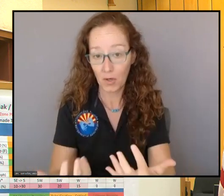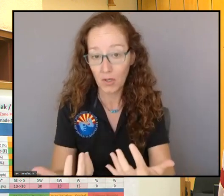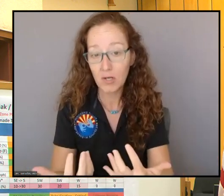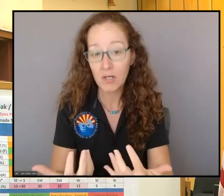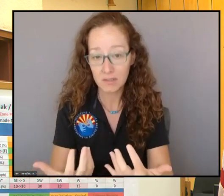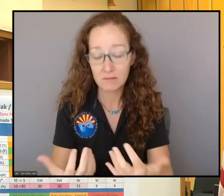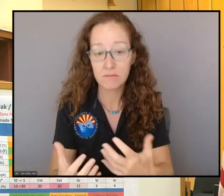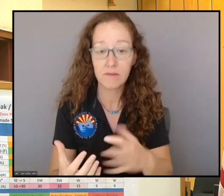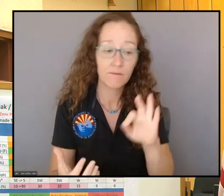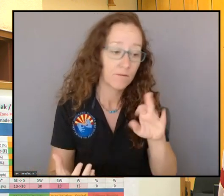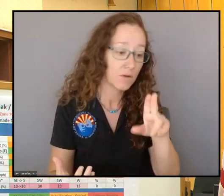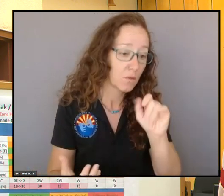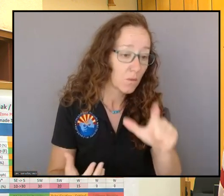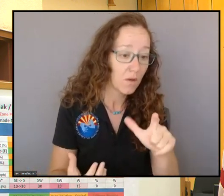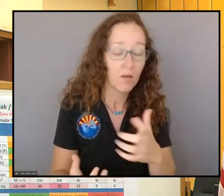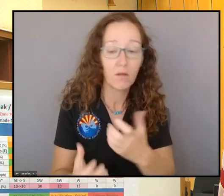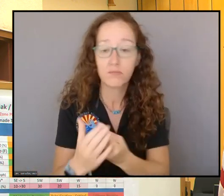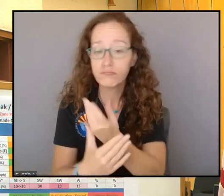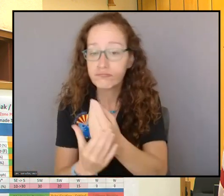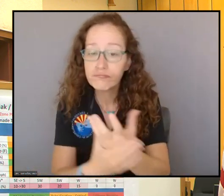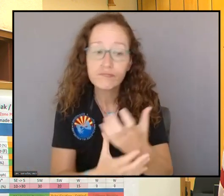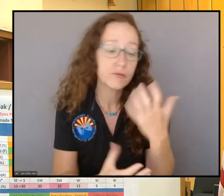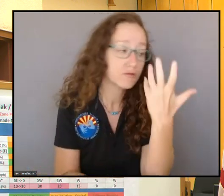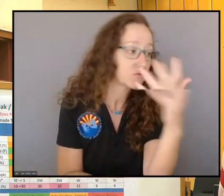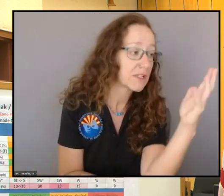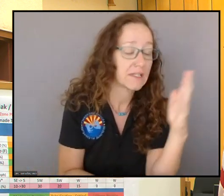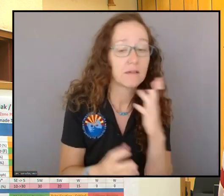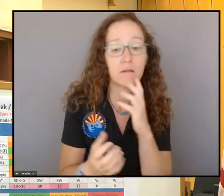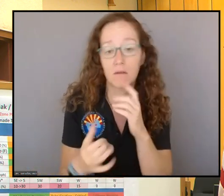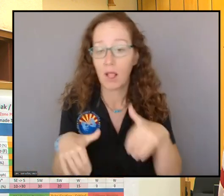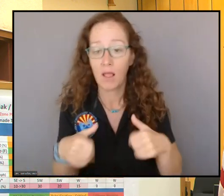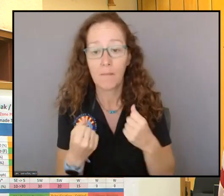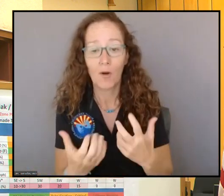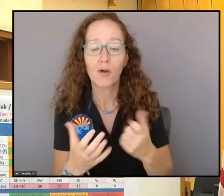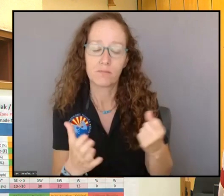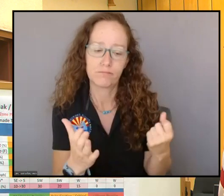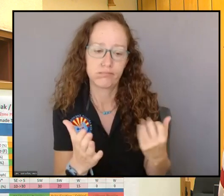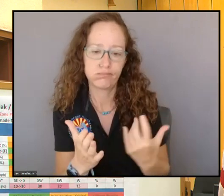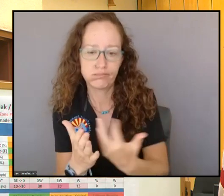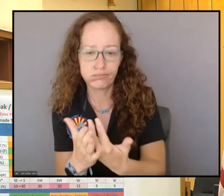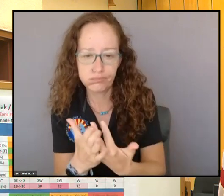the middle of the fire above Mora. So you might see some additional smoke in that area. For the most part, those